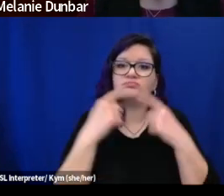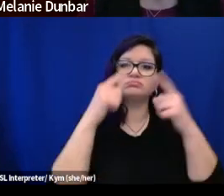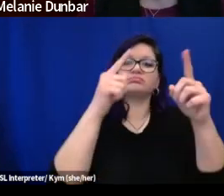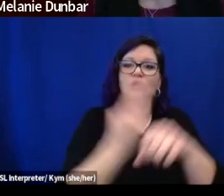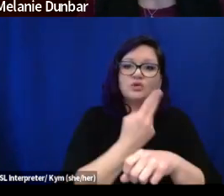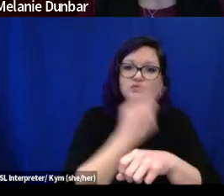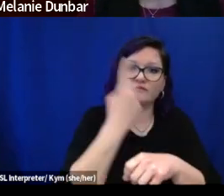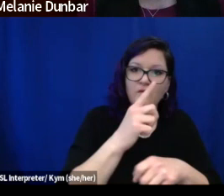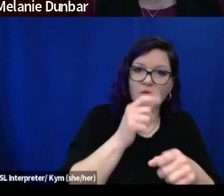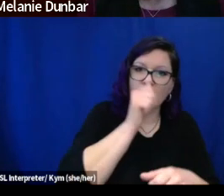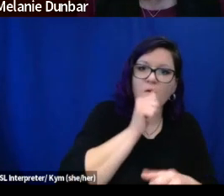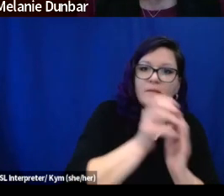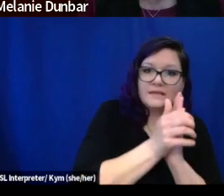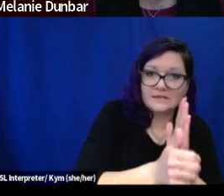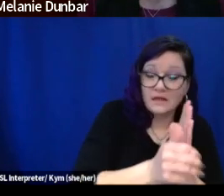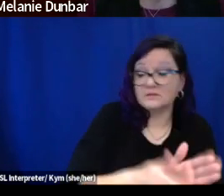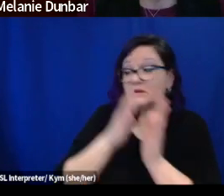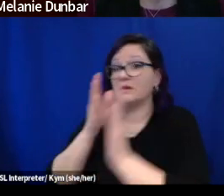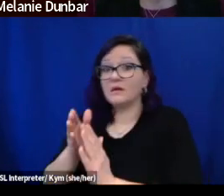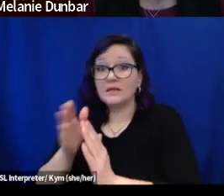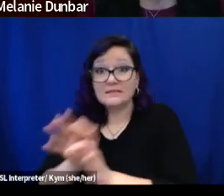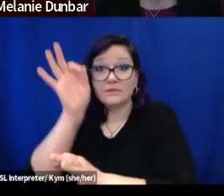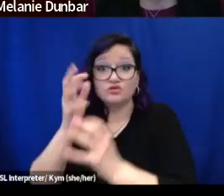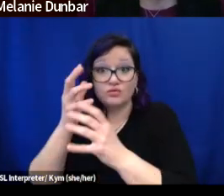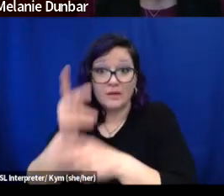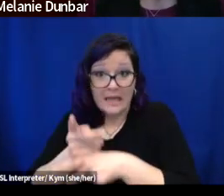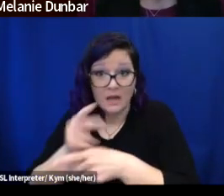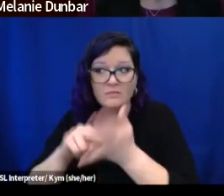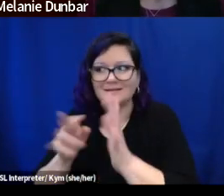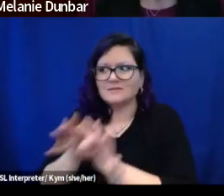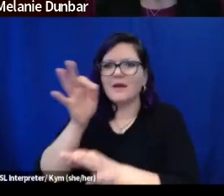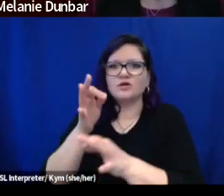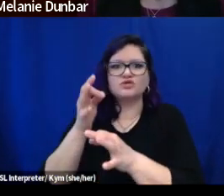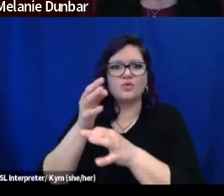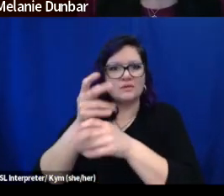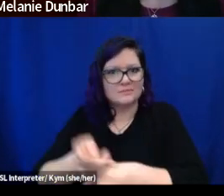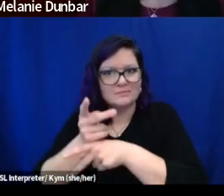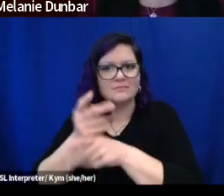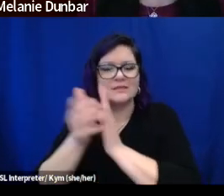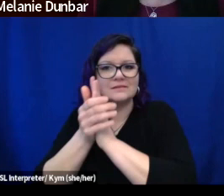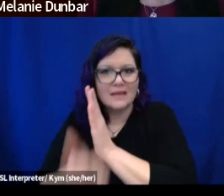Disaster spiritual care uses spiritual care skills and application of spirituality to the current